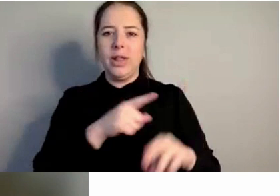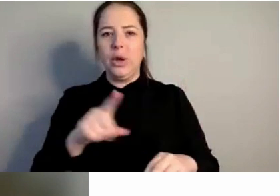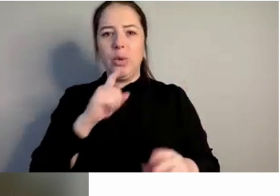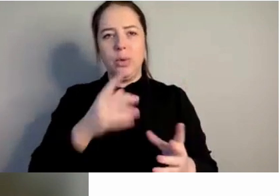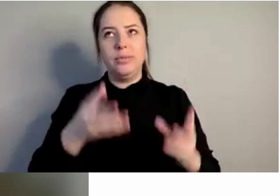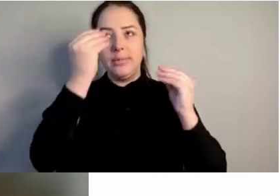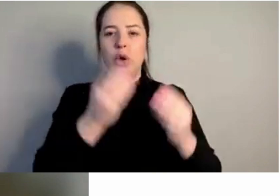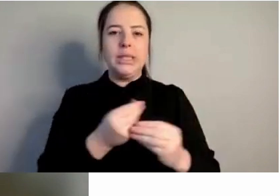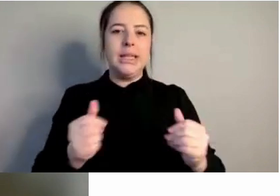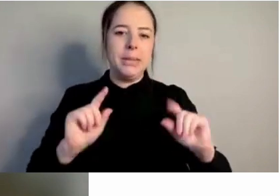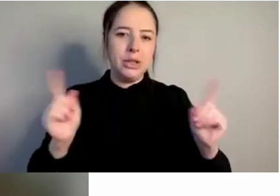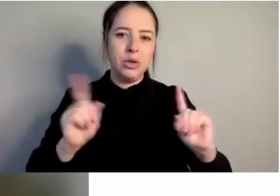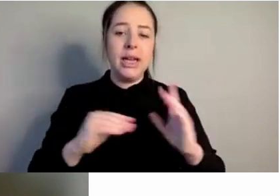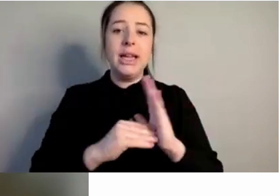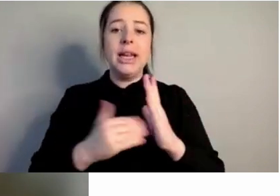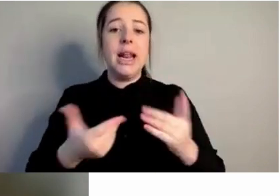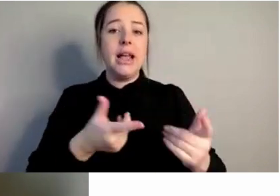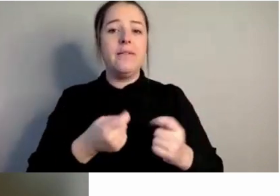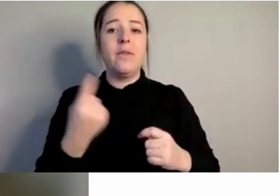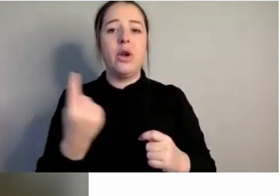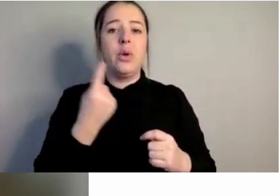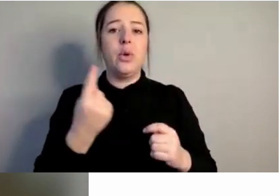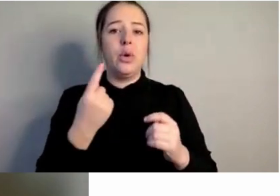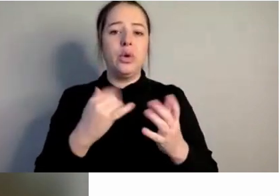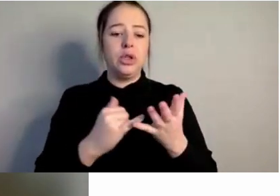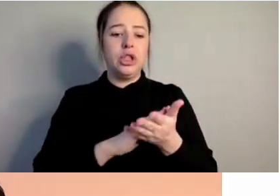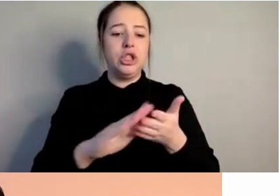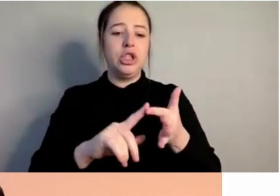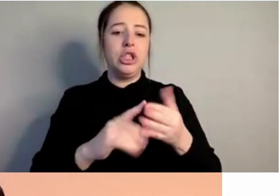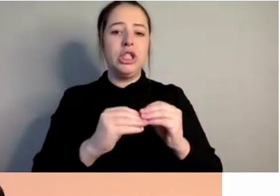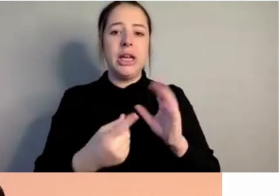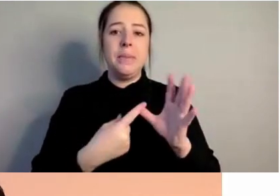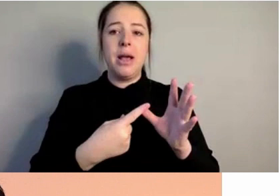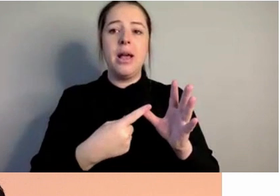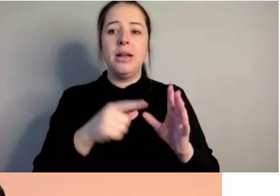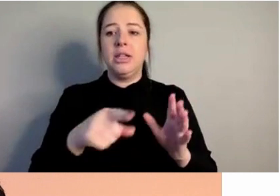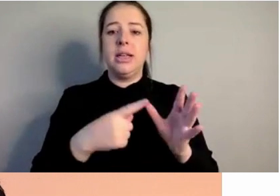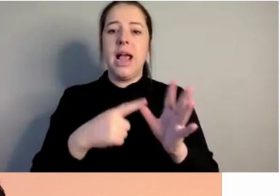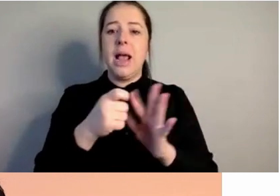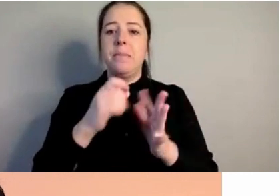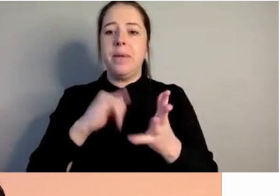So I would to invite Subho Banerjee, the Australian Public Service deputy commissioner